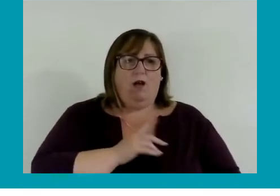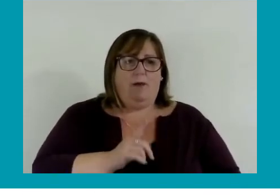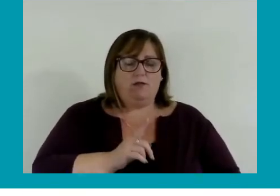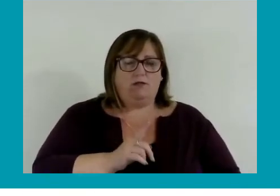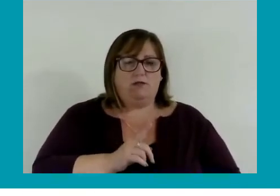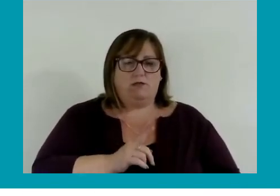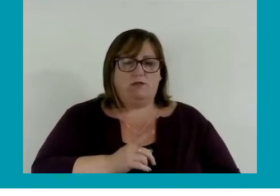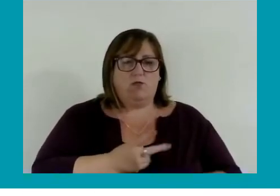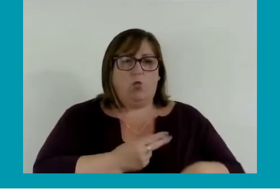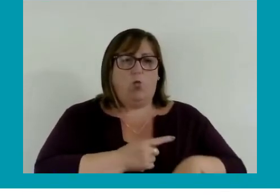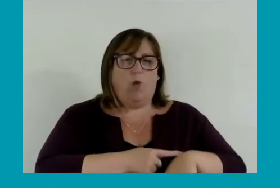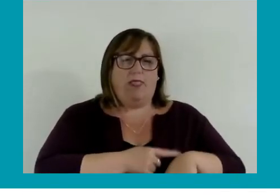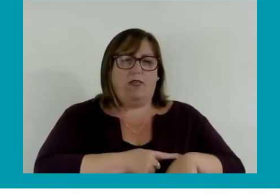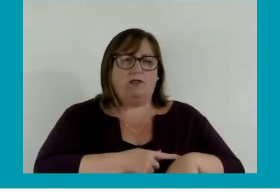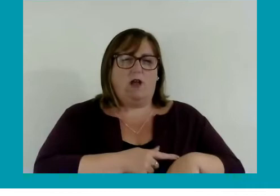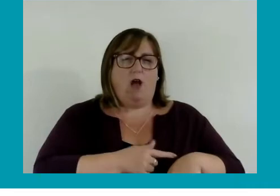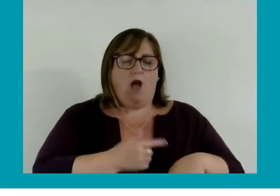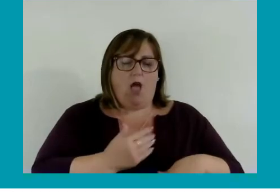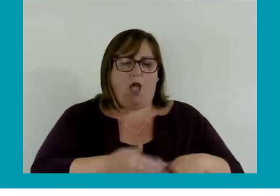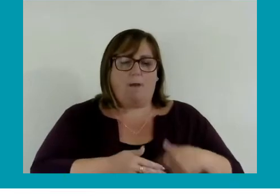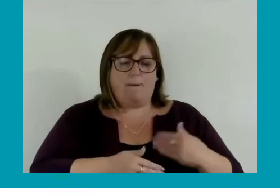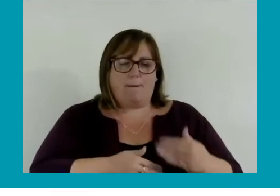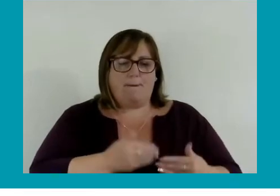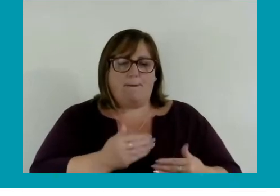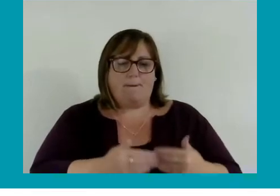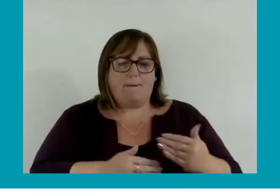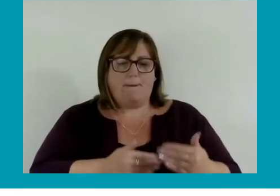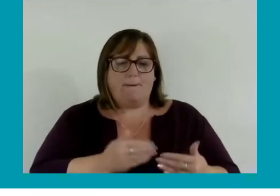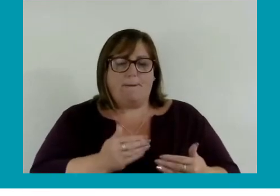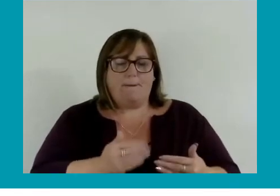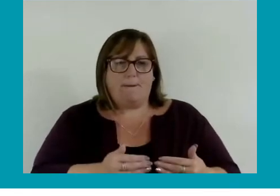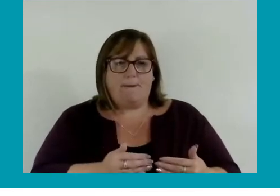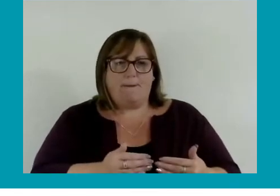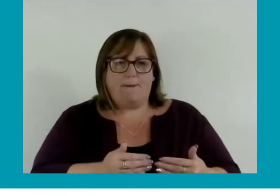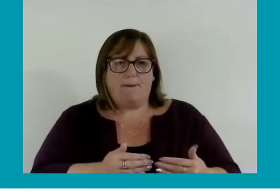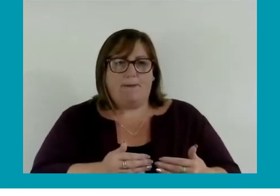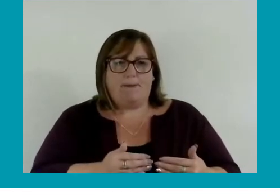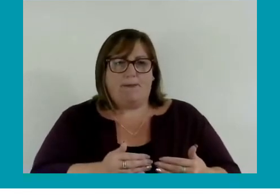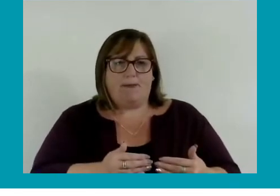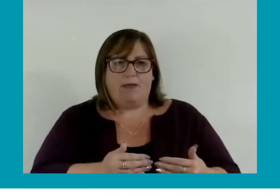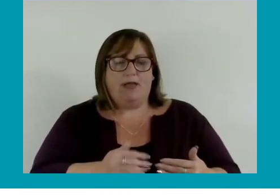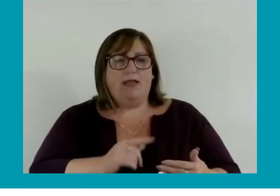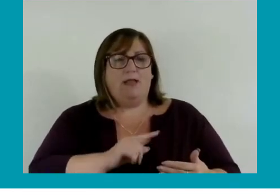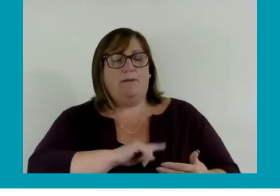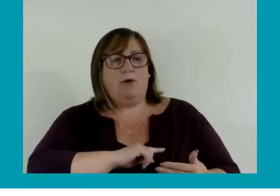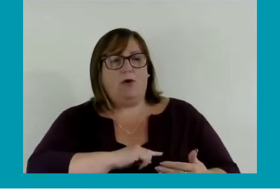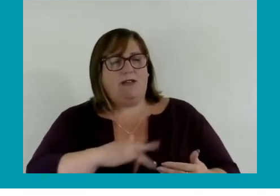seeing things um and having being an advocate for my conditions and other people with my conditions